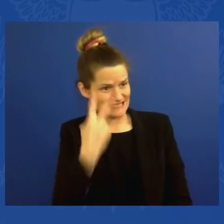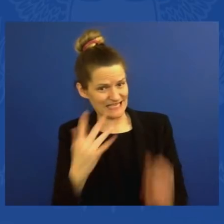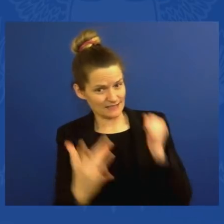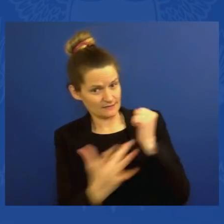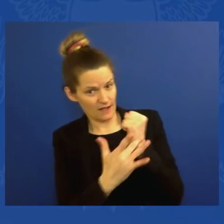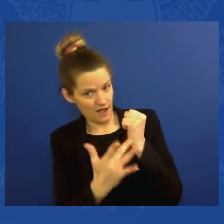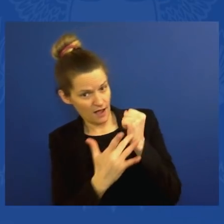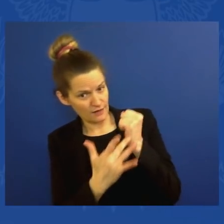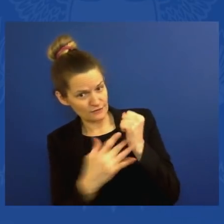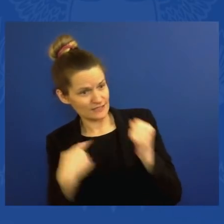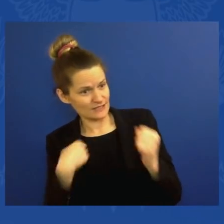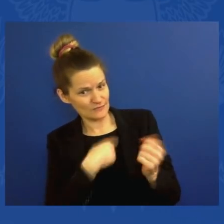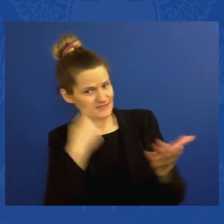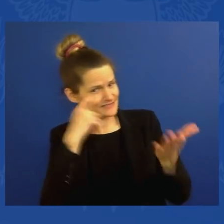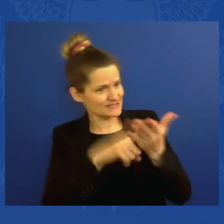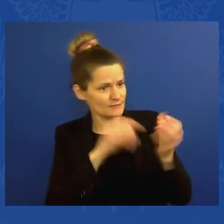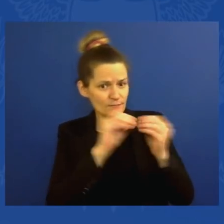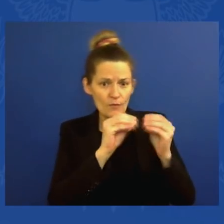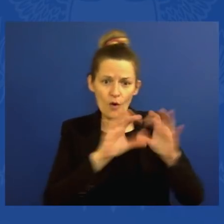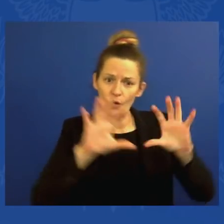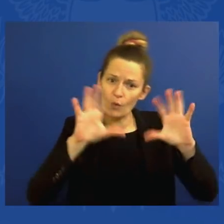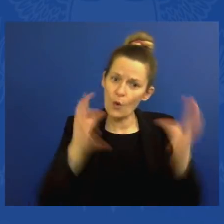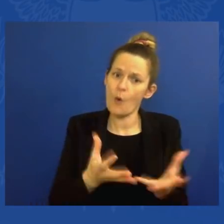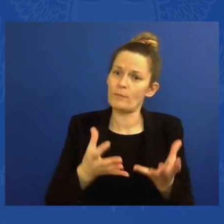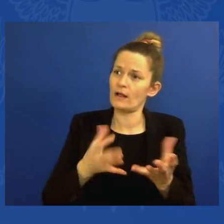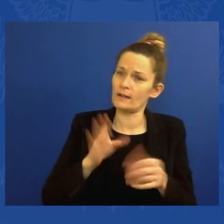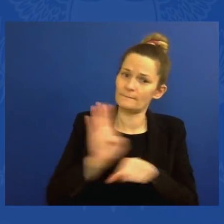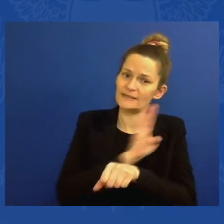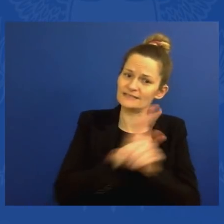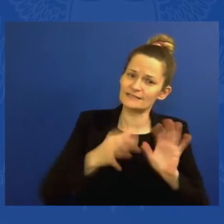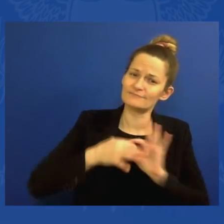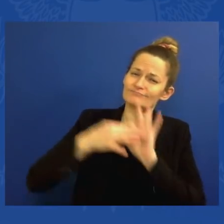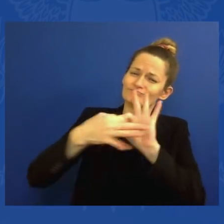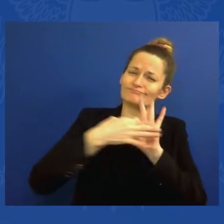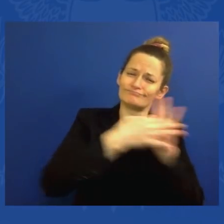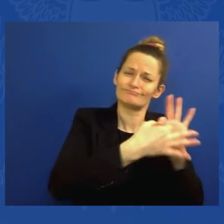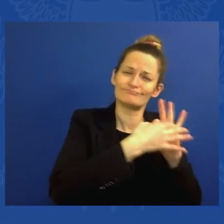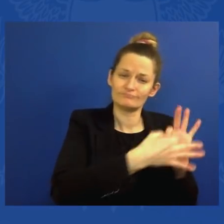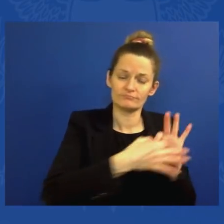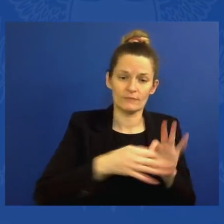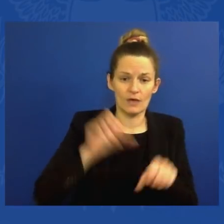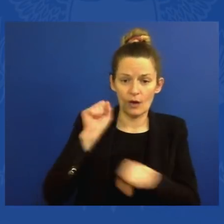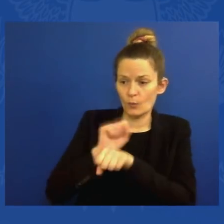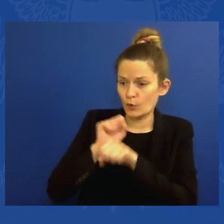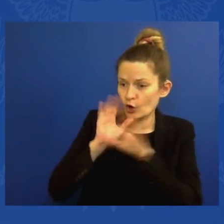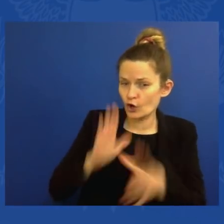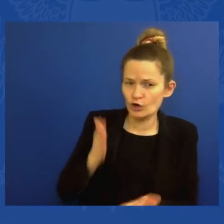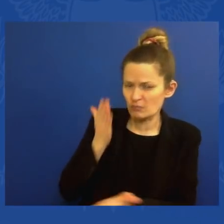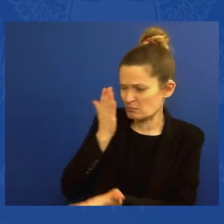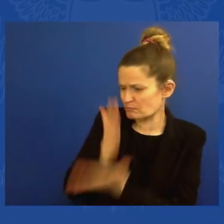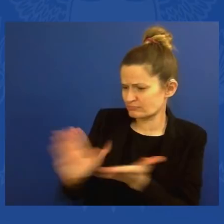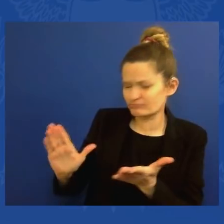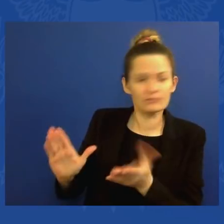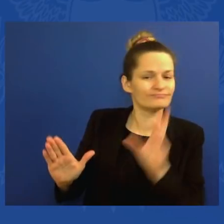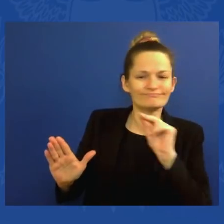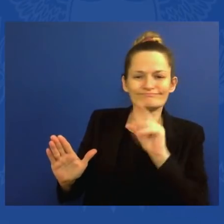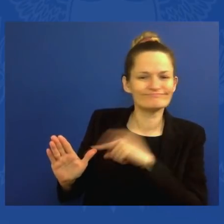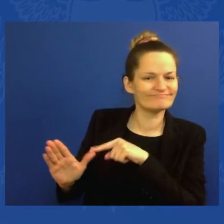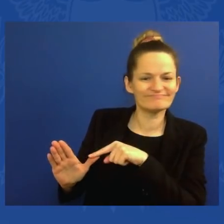Our manufacturing future, our economic future, our solutions to the climate crisis: They're all going to be made in America.